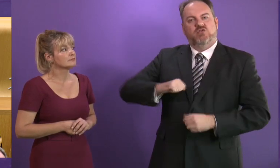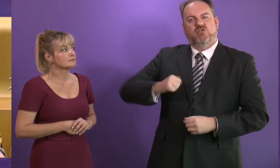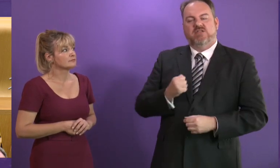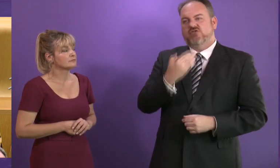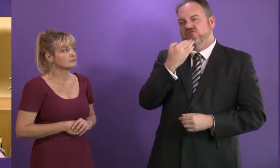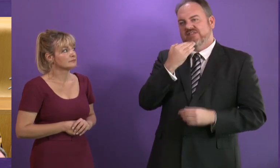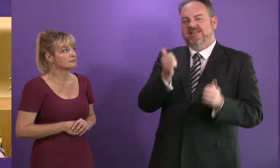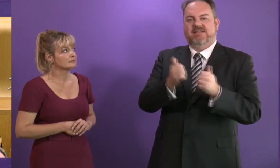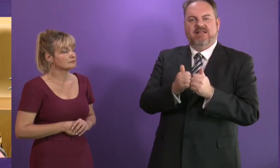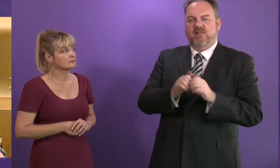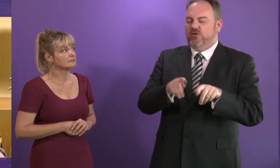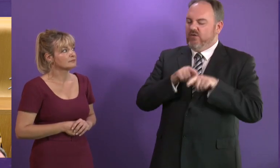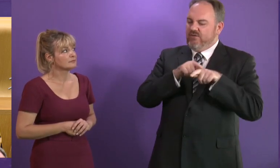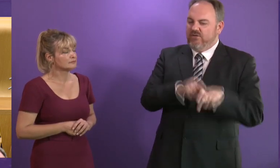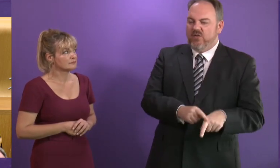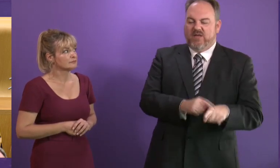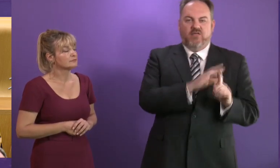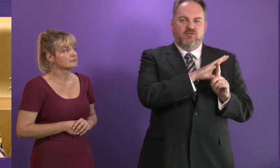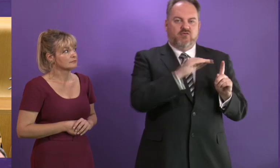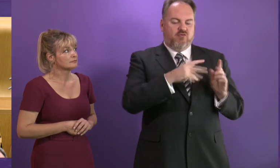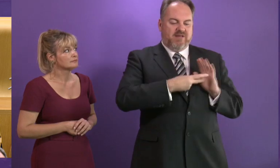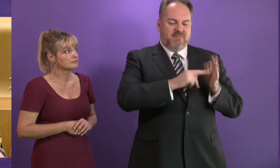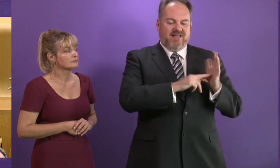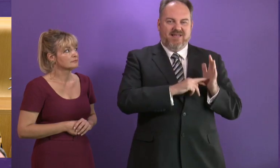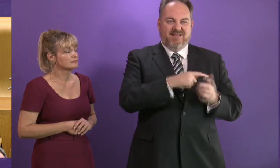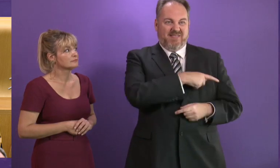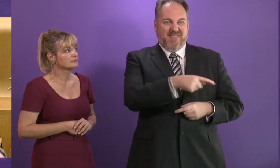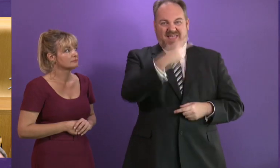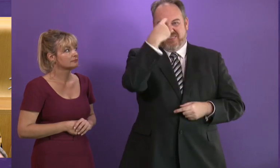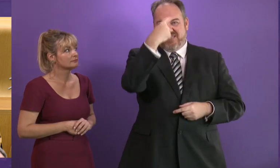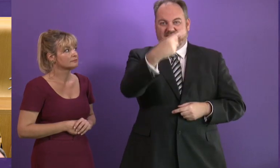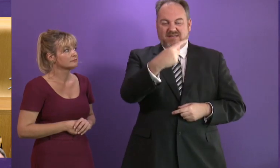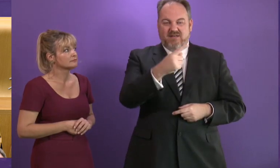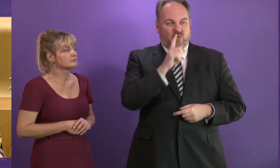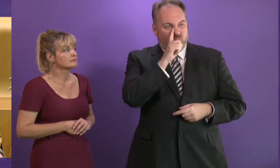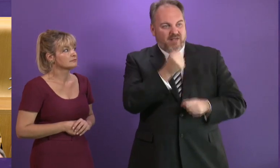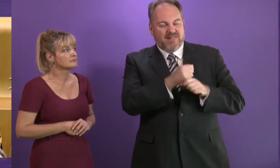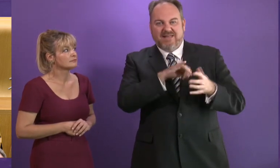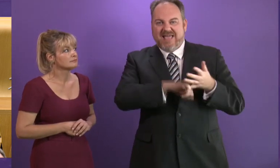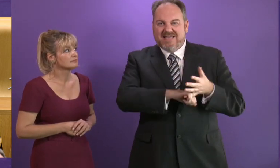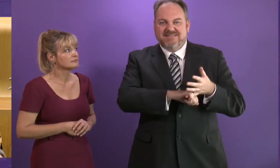plan written by people who still think that fossil fuels offer a secure future. Will the